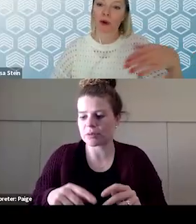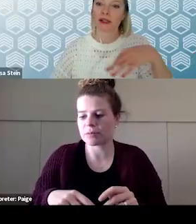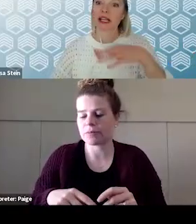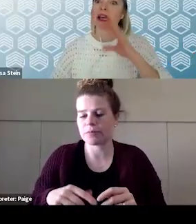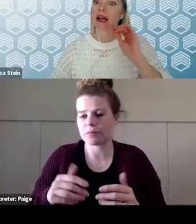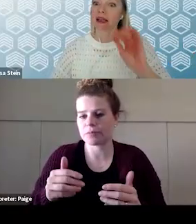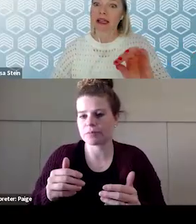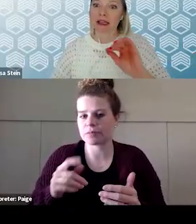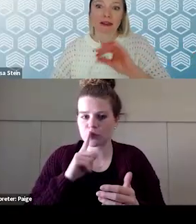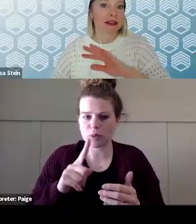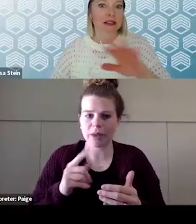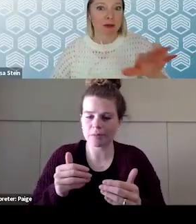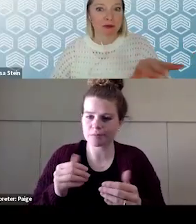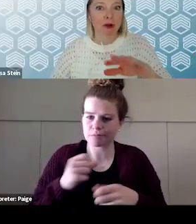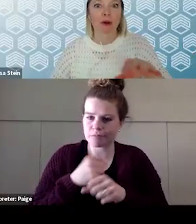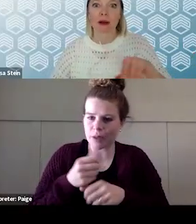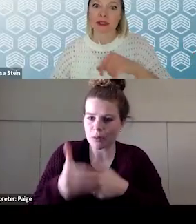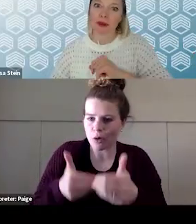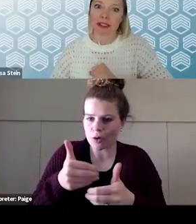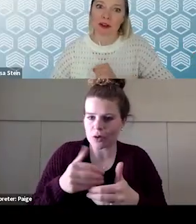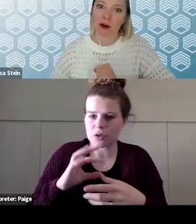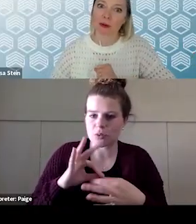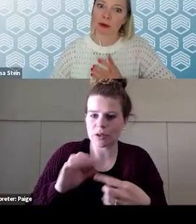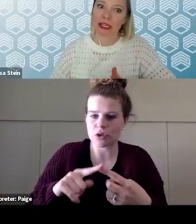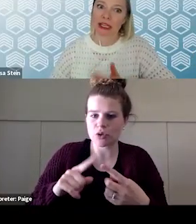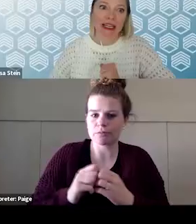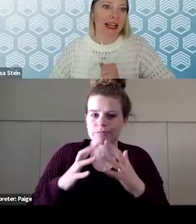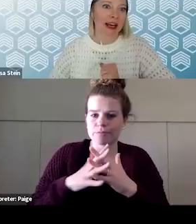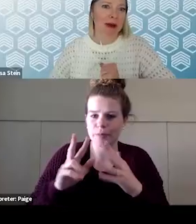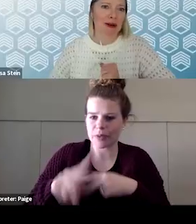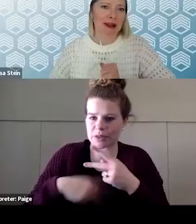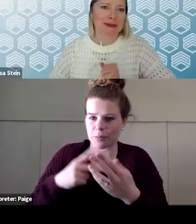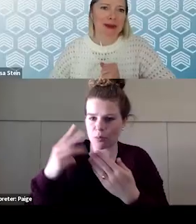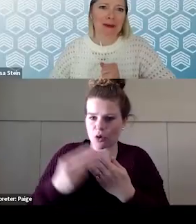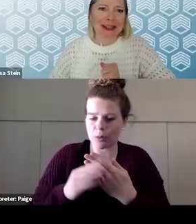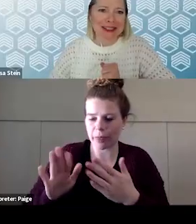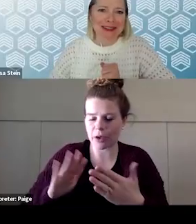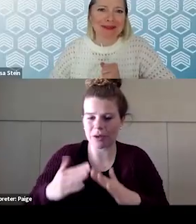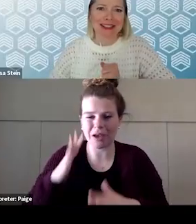towards getting these types of programs in place in their community? I know that's a big question,